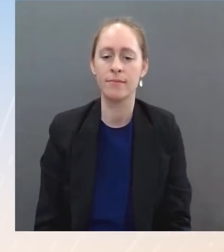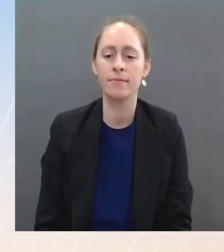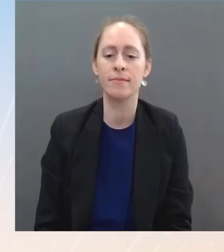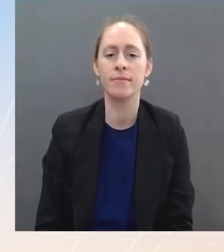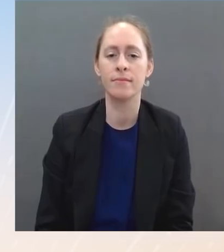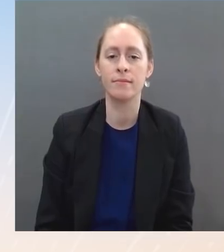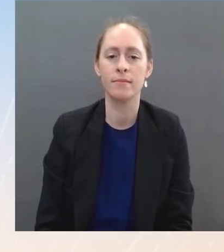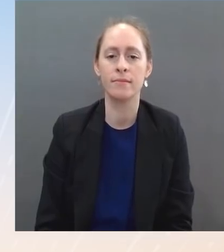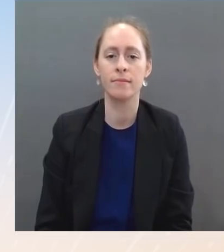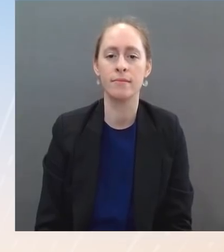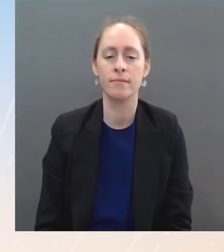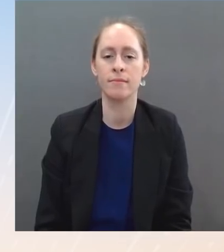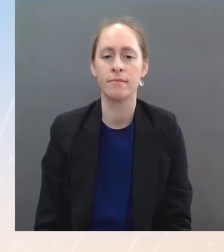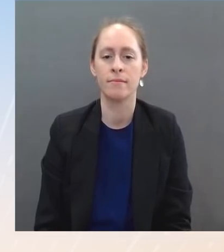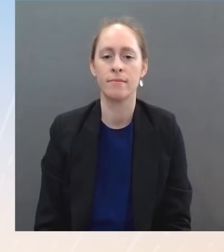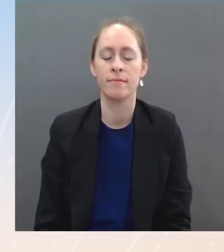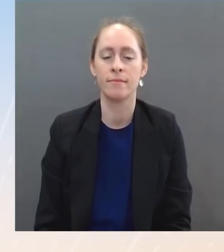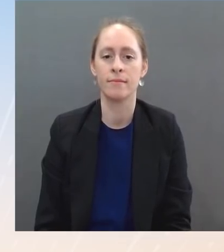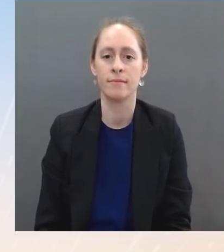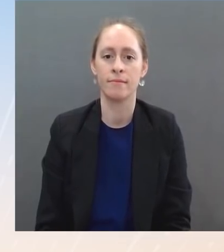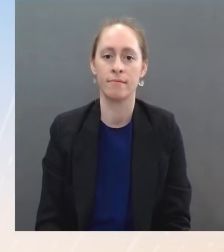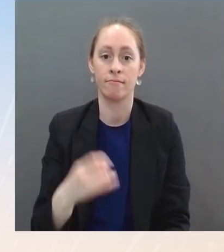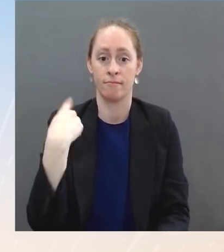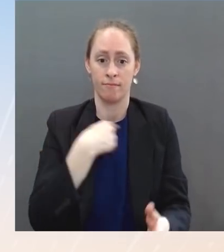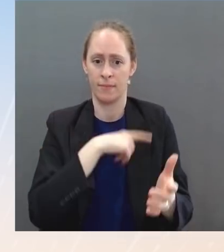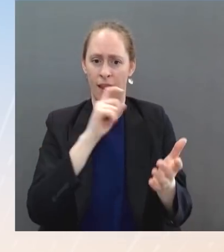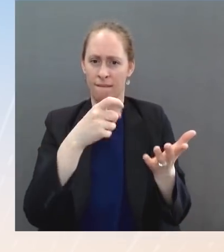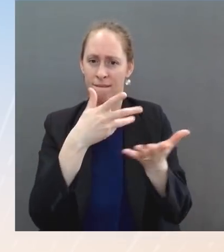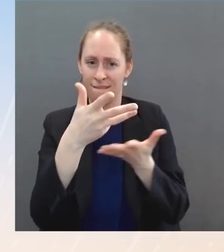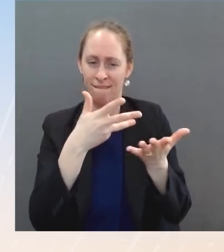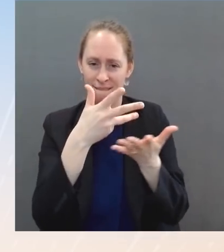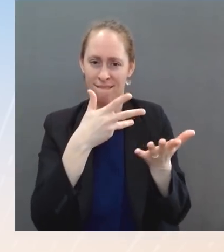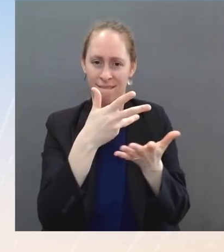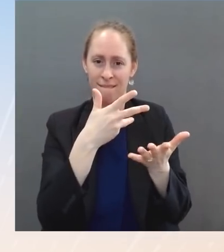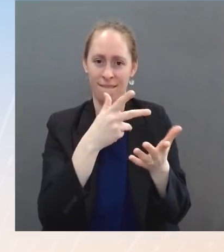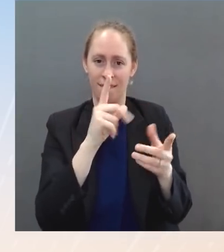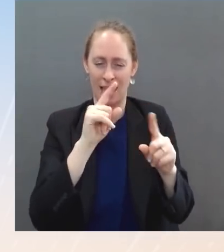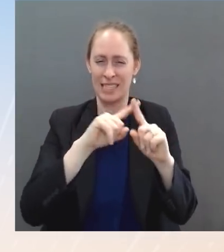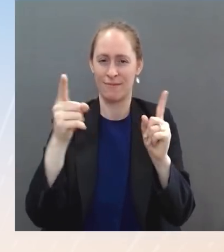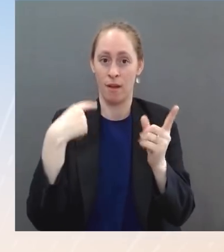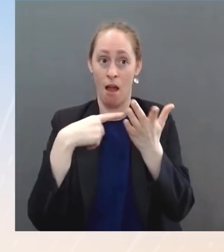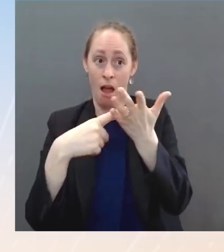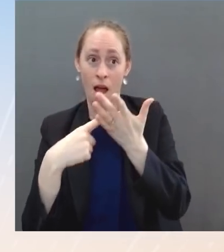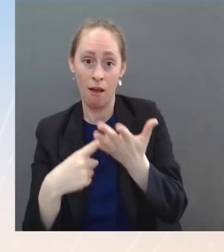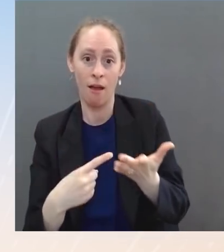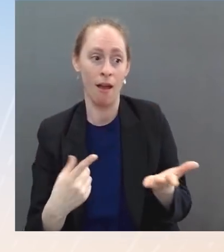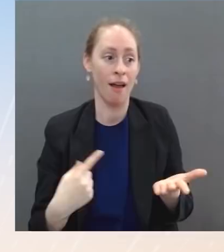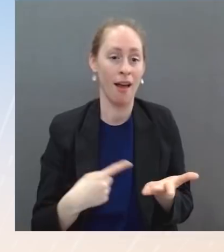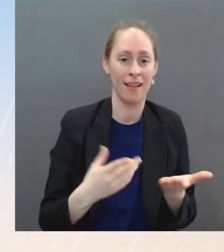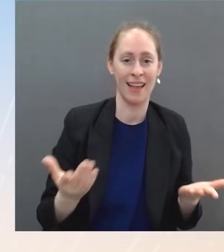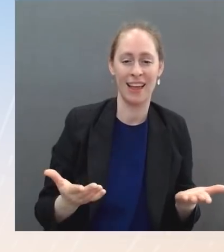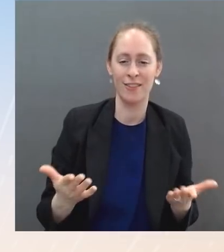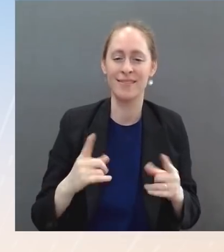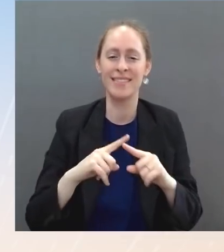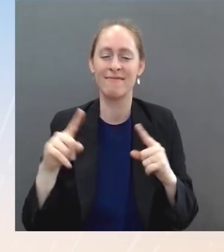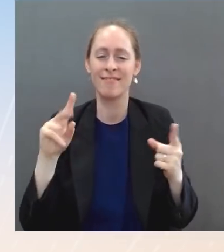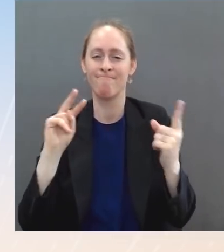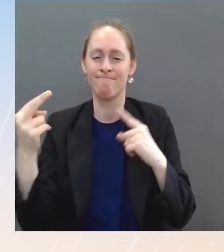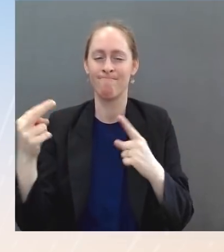where there has been a difference in perspective that has been played out in living color and in this podium many times over has been the question of direct facilitation